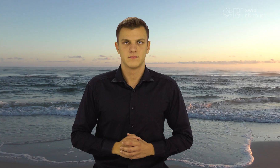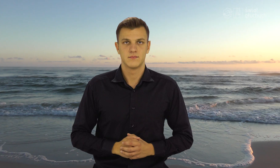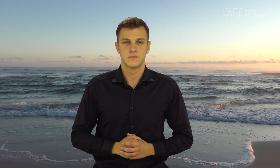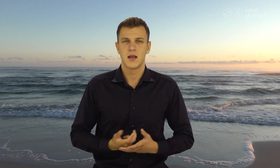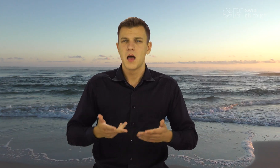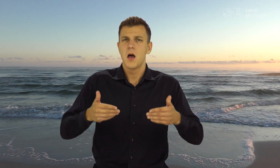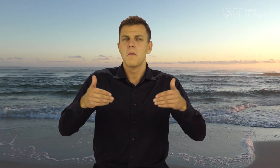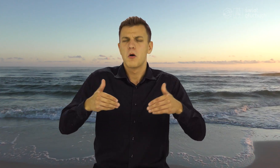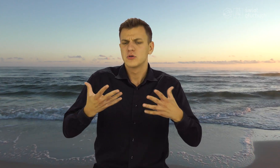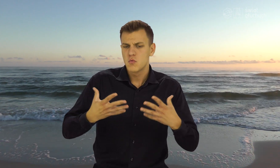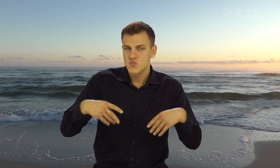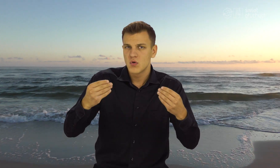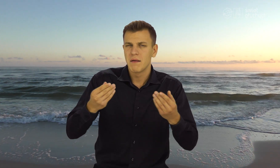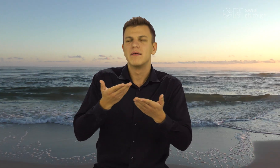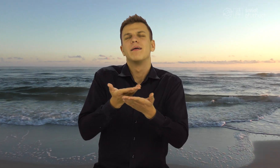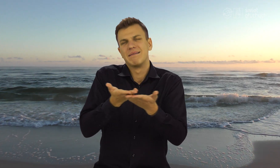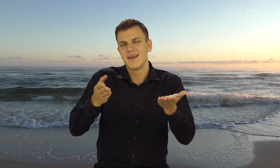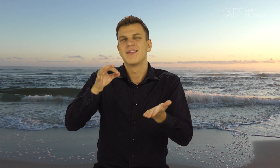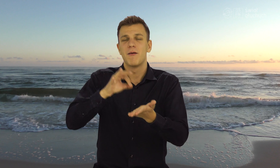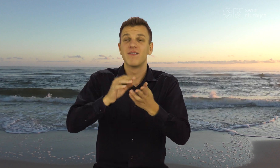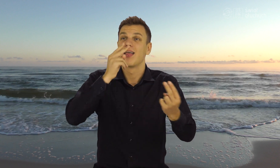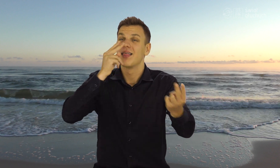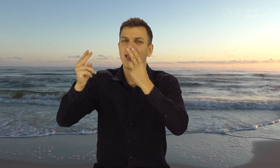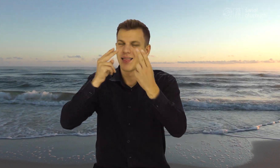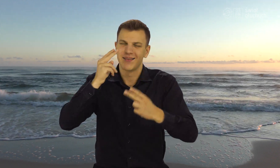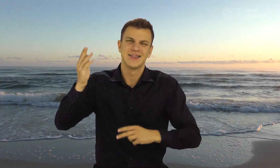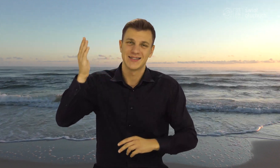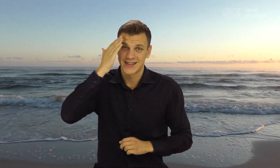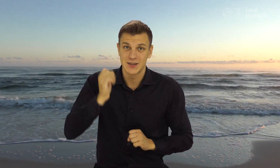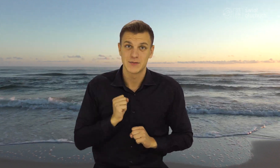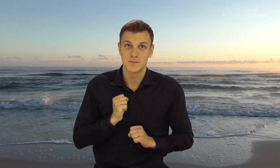Let's start with what we know well and we observe every day in Poland.